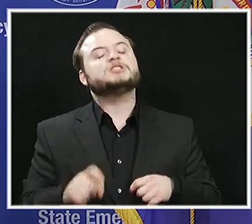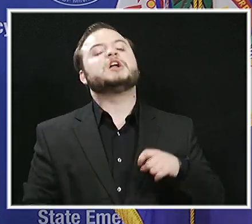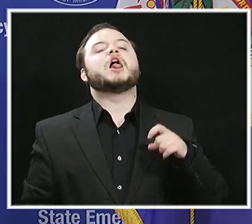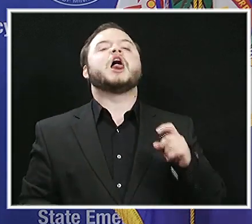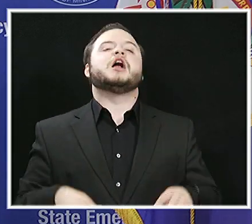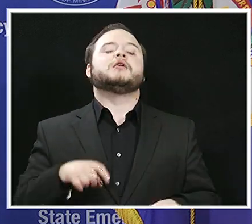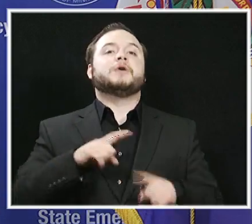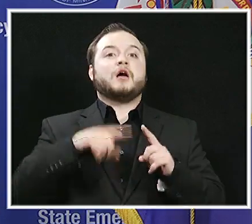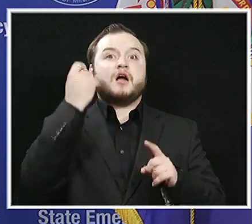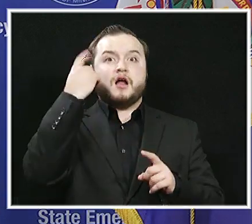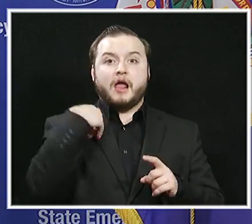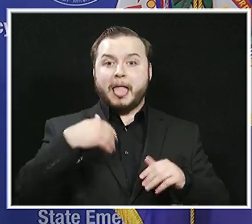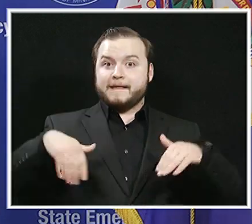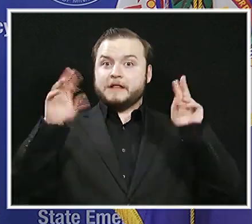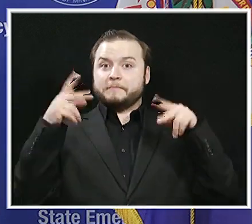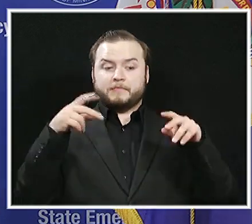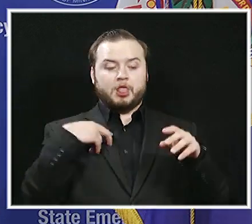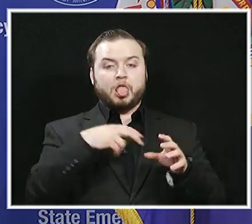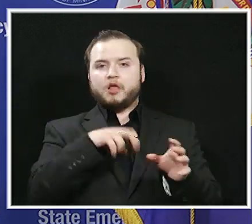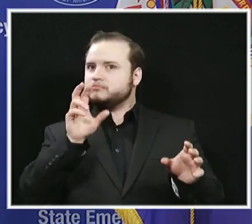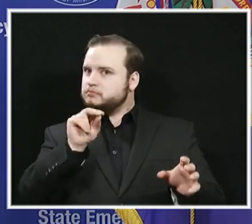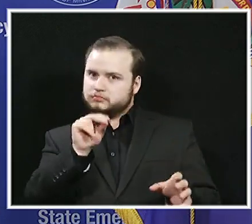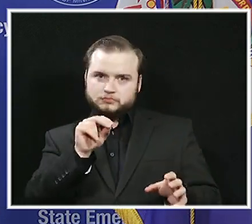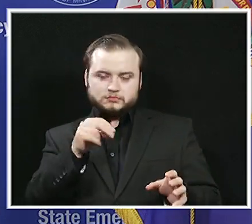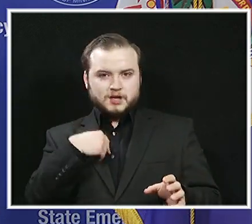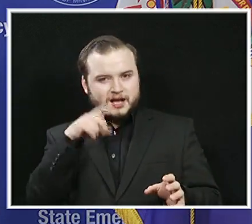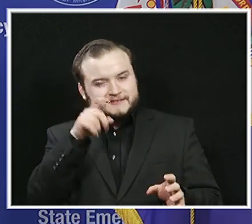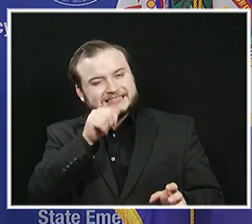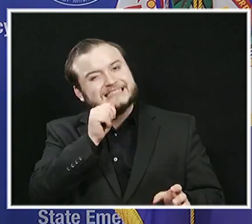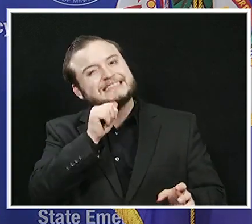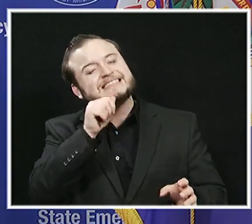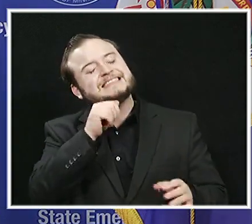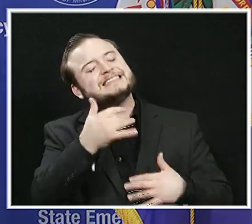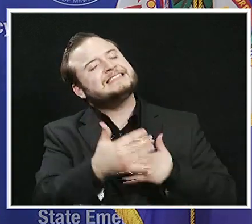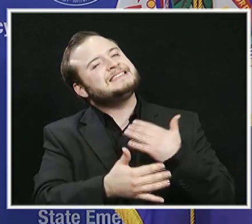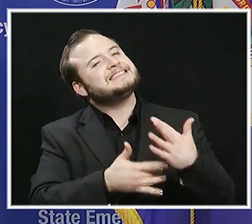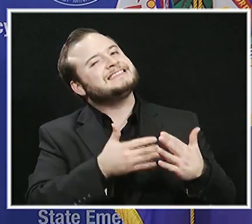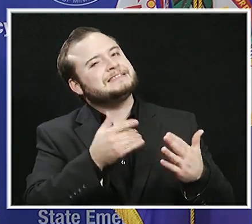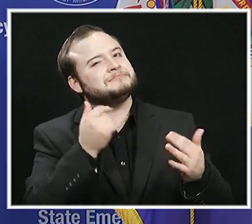not going to finish, and this is unlike anything else, this stuff will come roaring back, you make a mistake